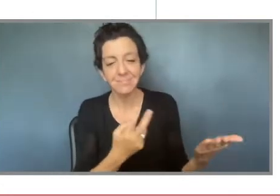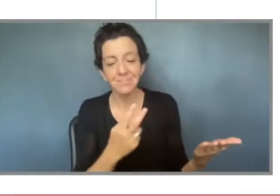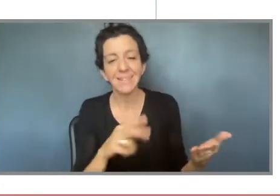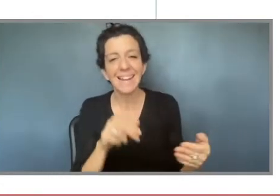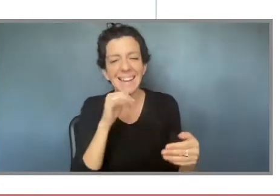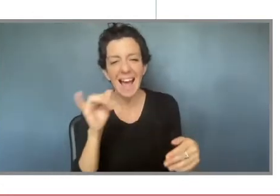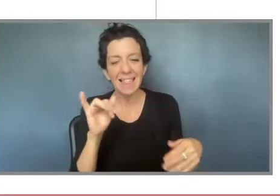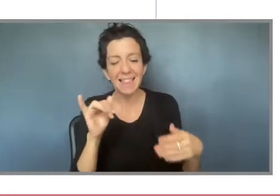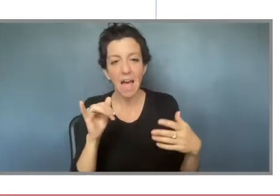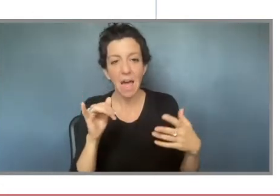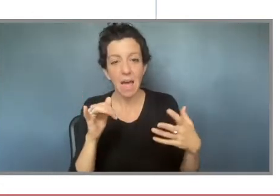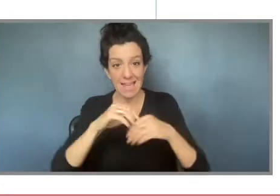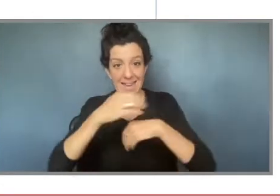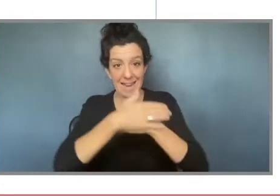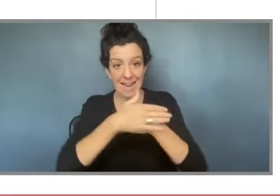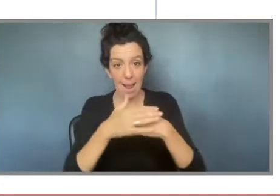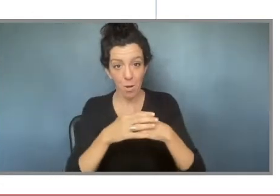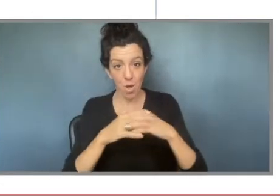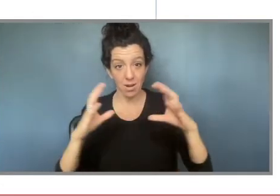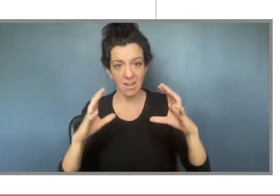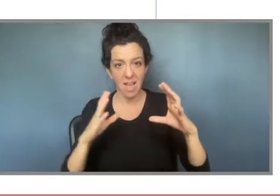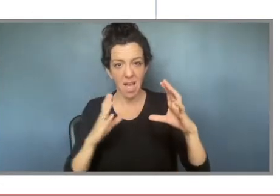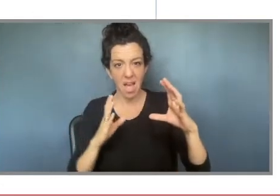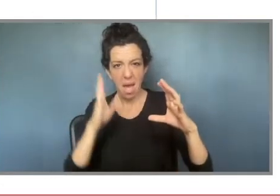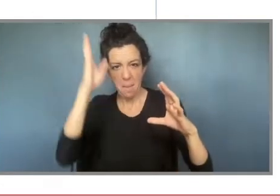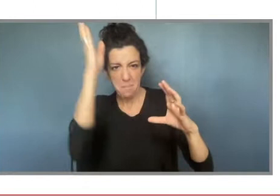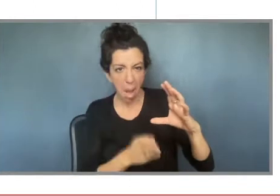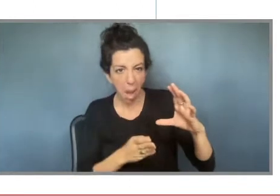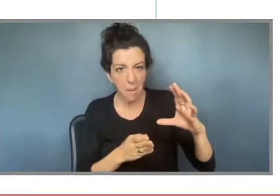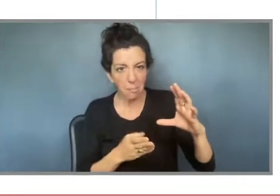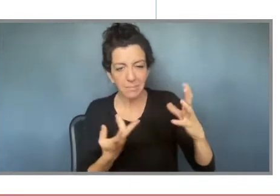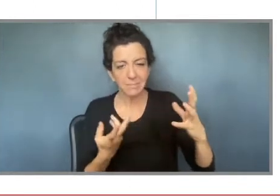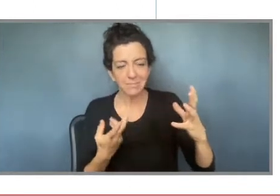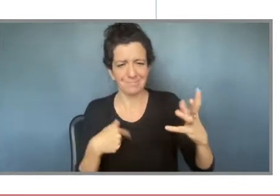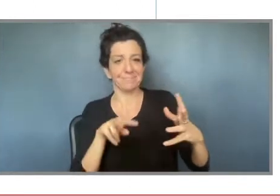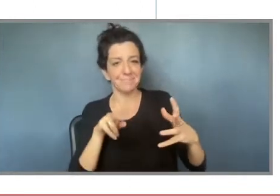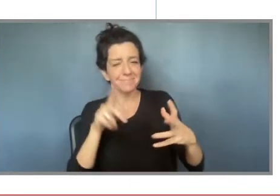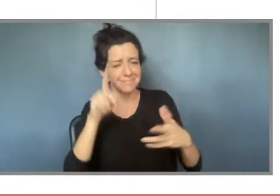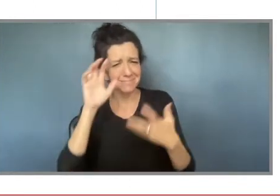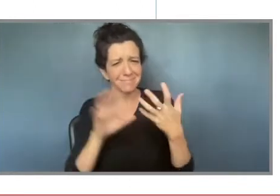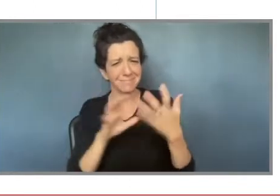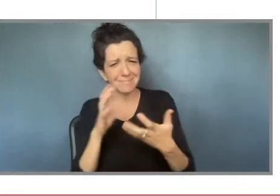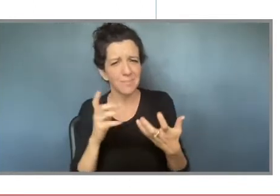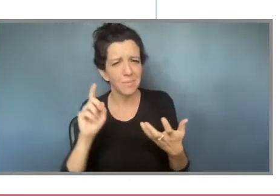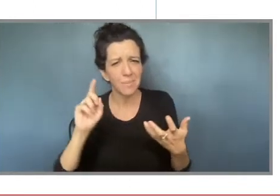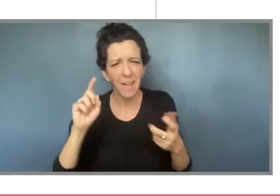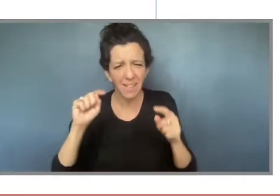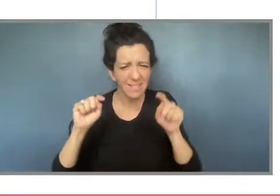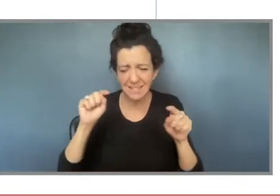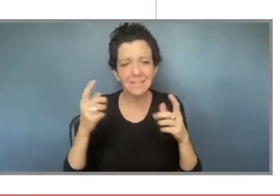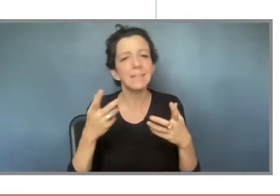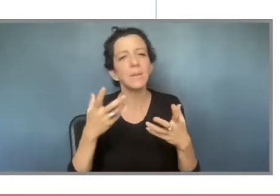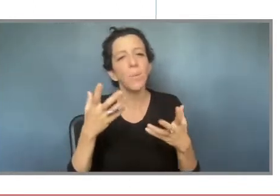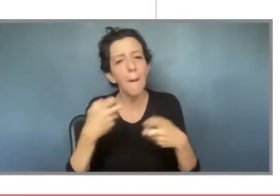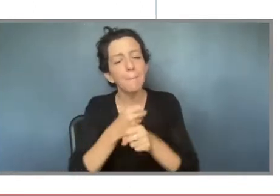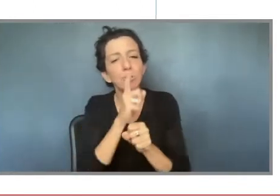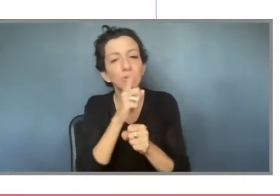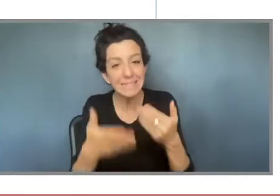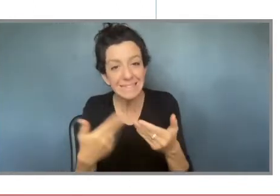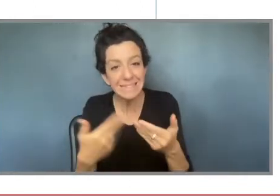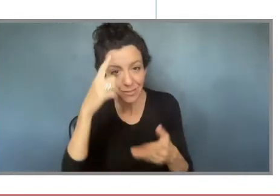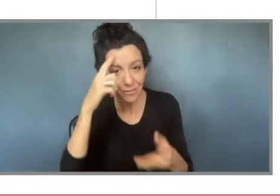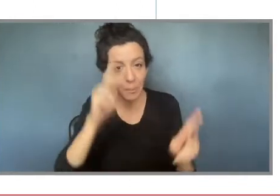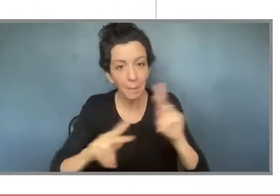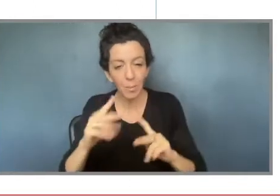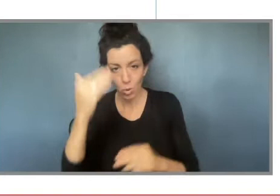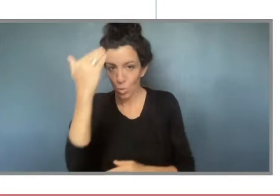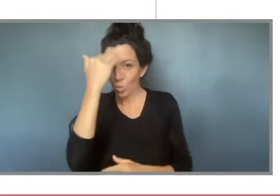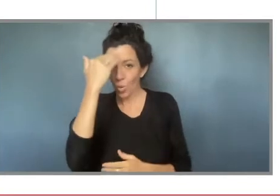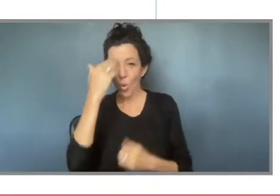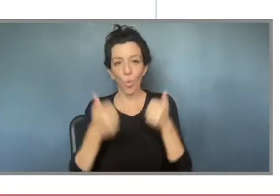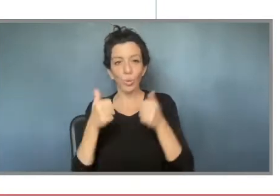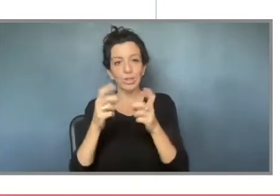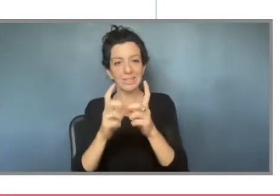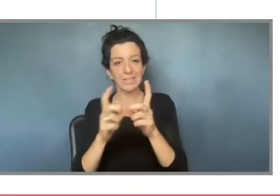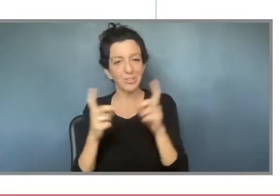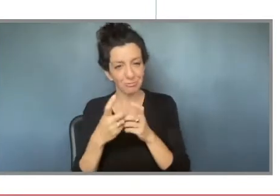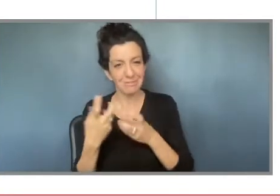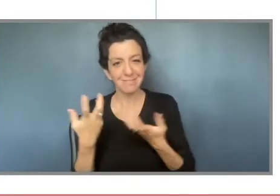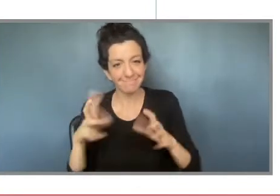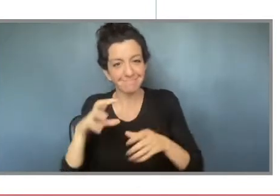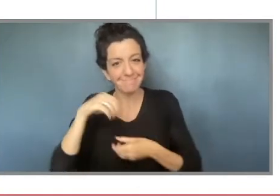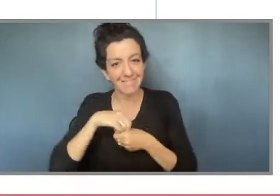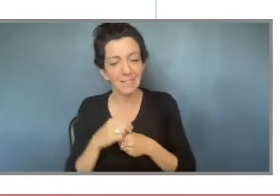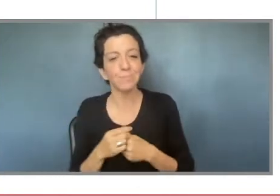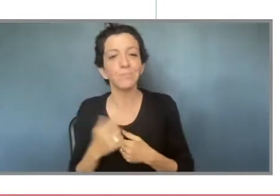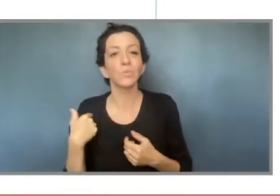Studio: So that they don't meander through neighborhoods and make it confusing as to whether or not a person can